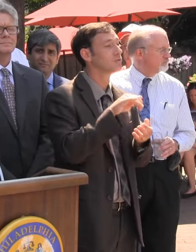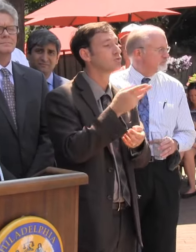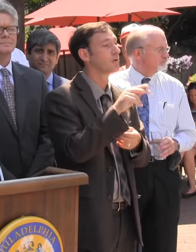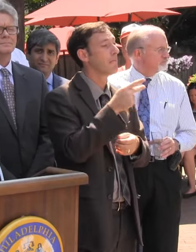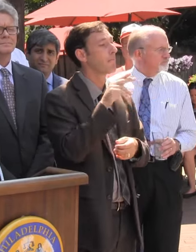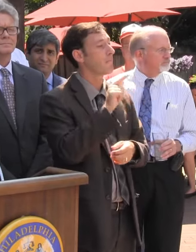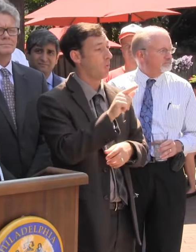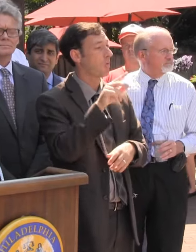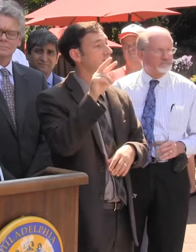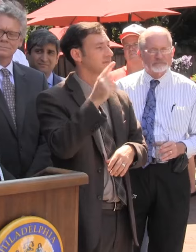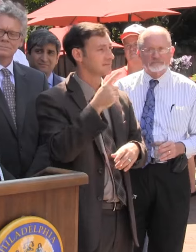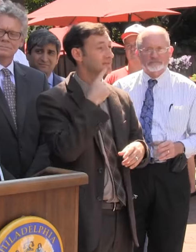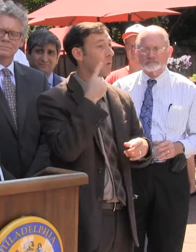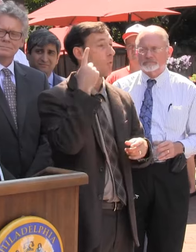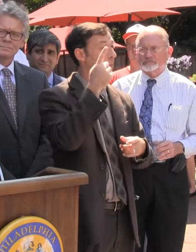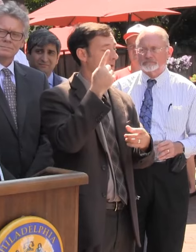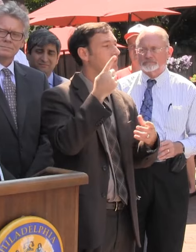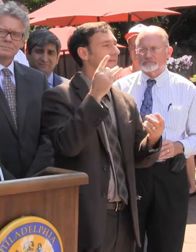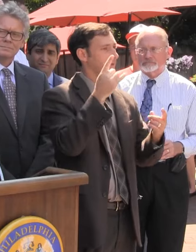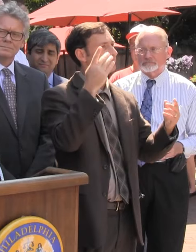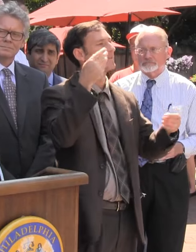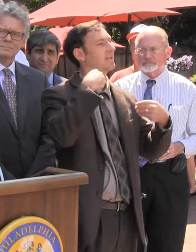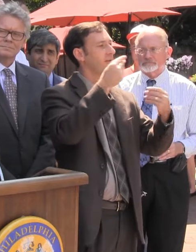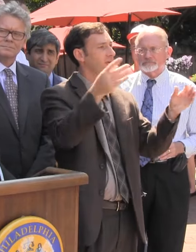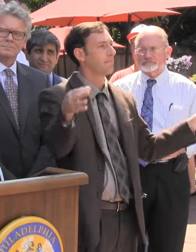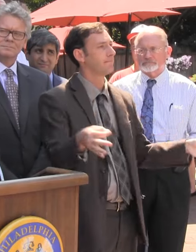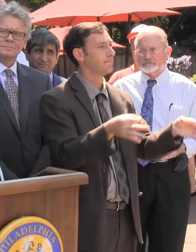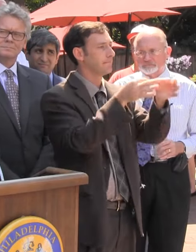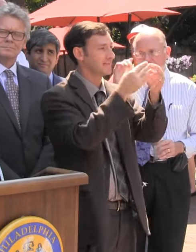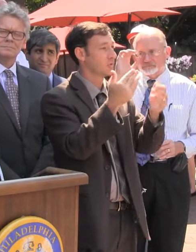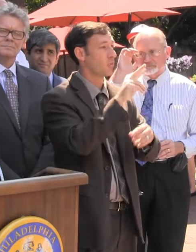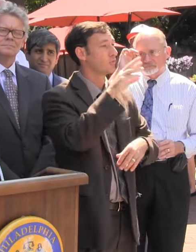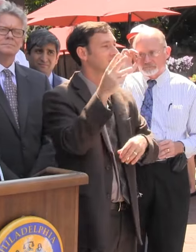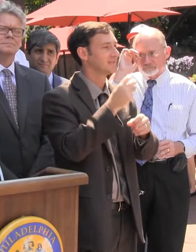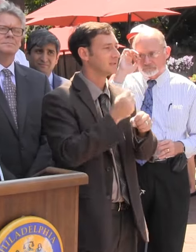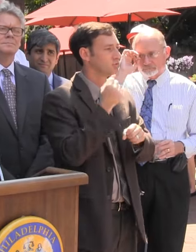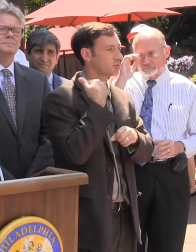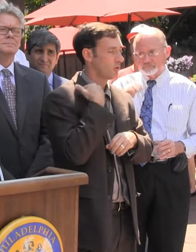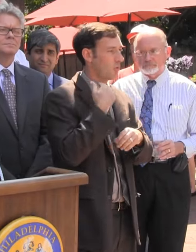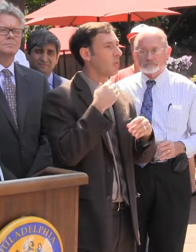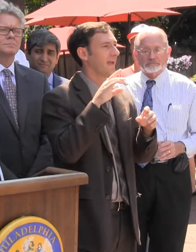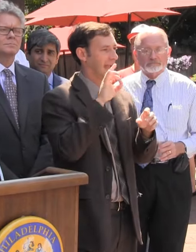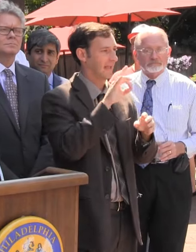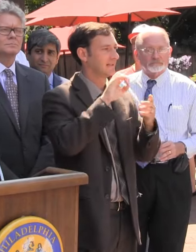said one outdoor mass here thirty six years ago in the midst of an eight city tour. There